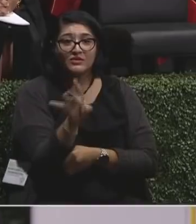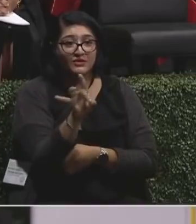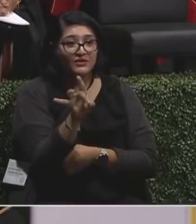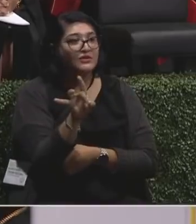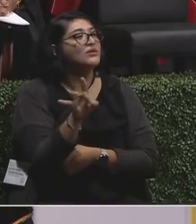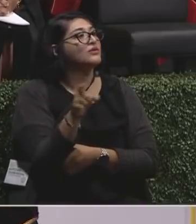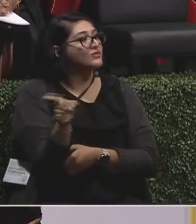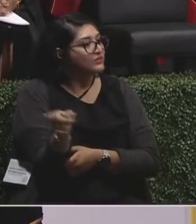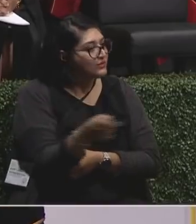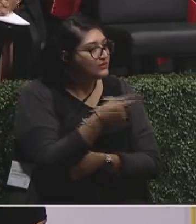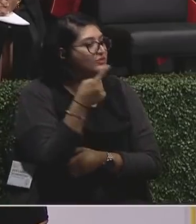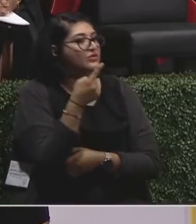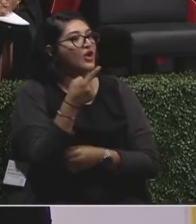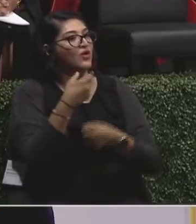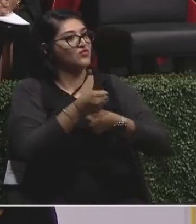URBAN SCHOOLS.